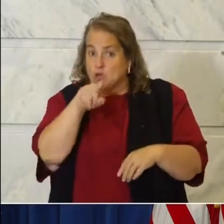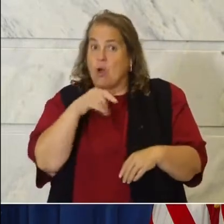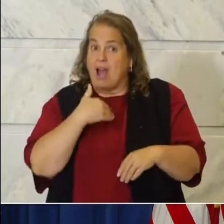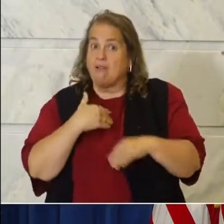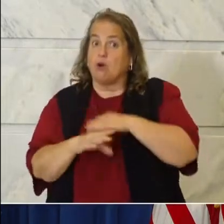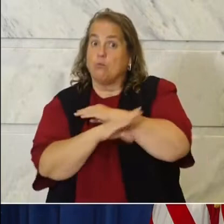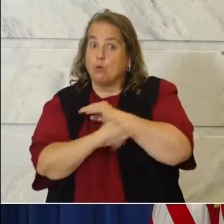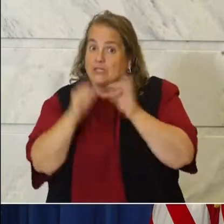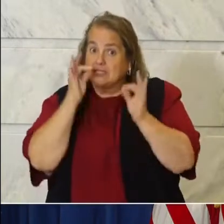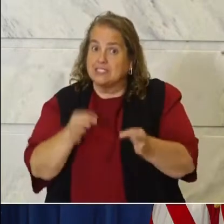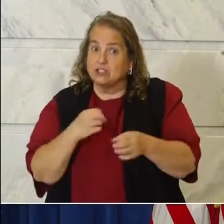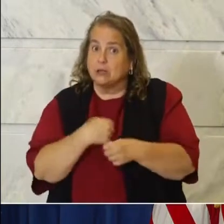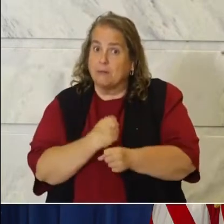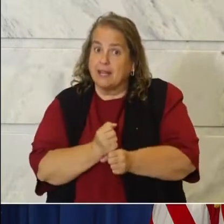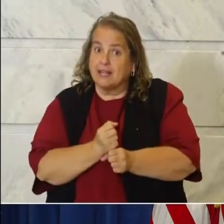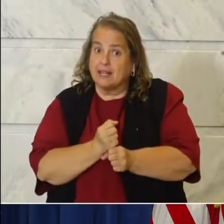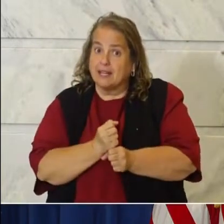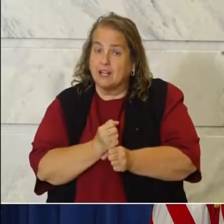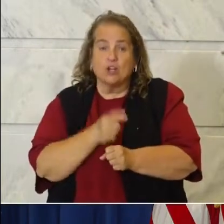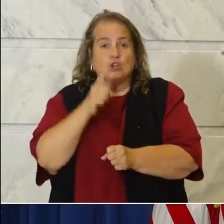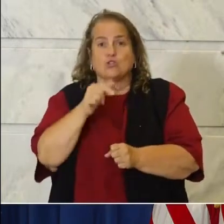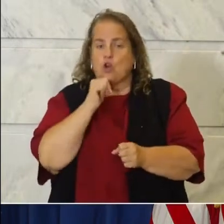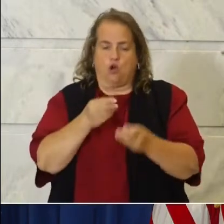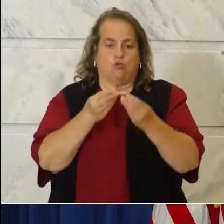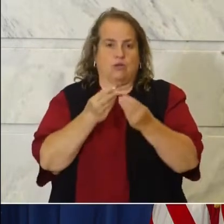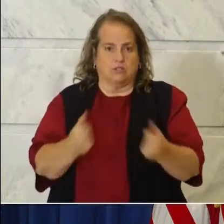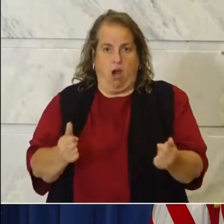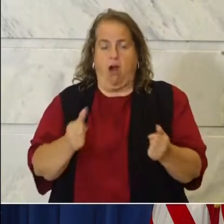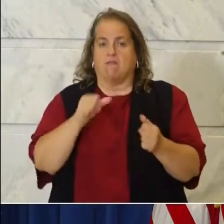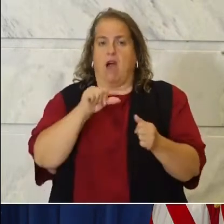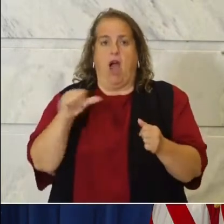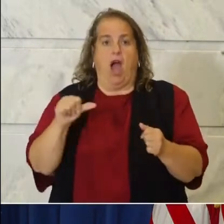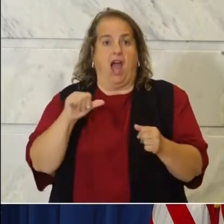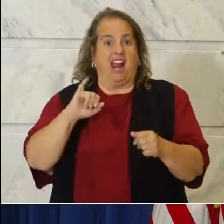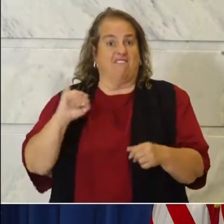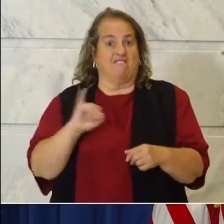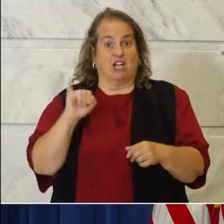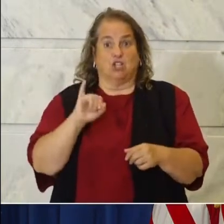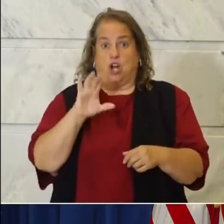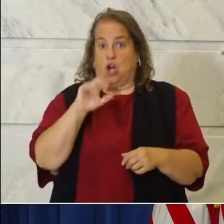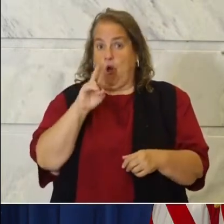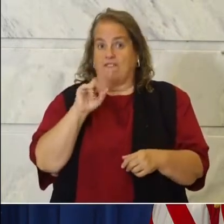test. You prevent an infection with a mask on with social distancing. So as